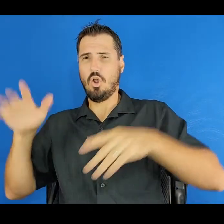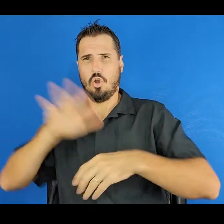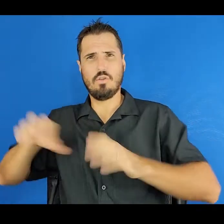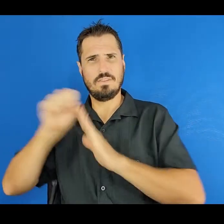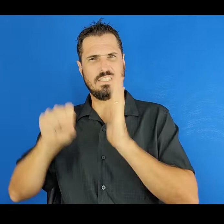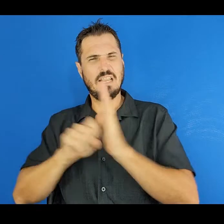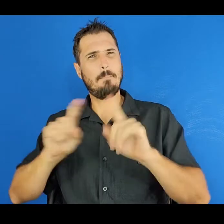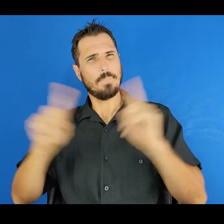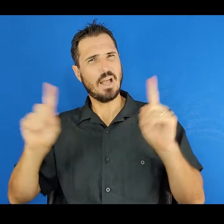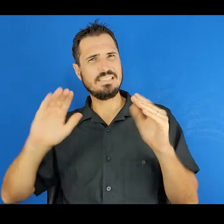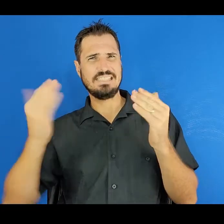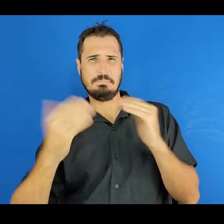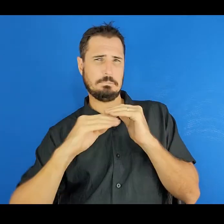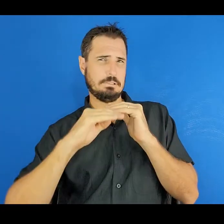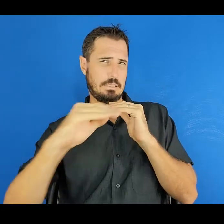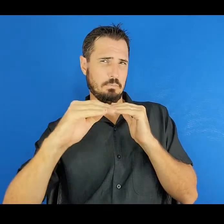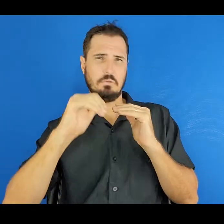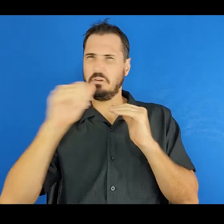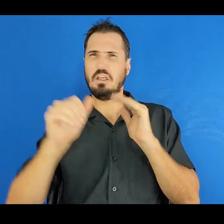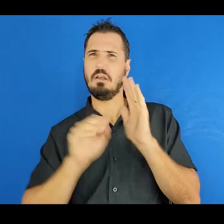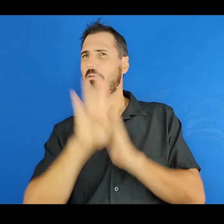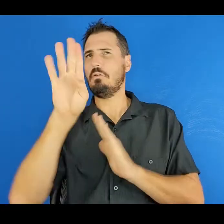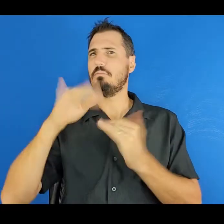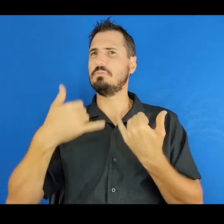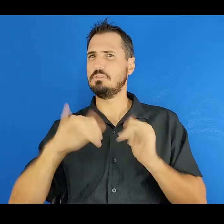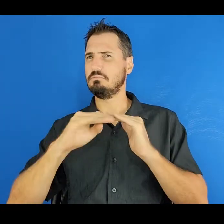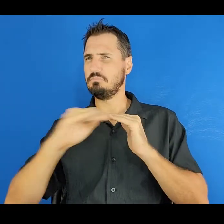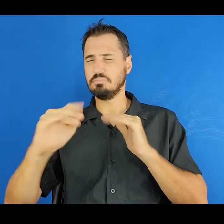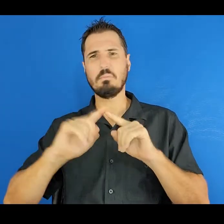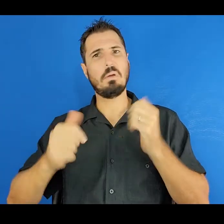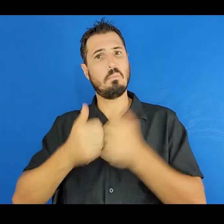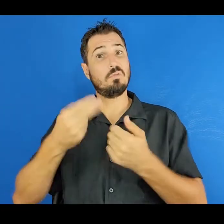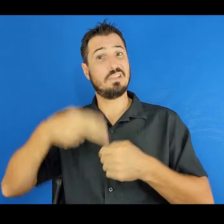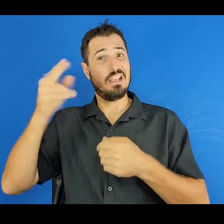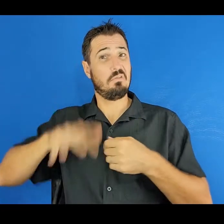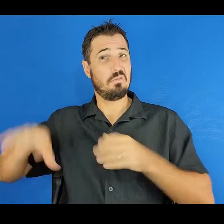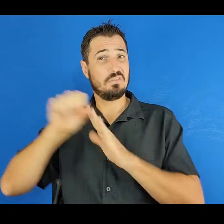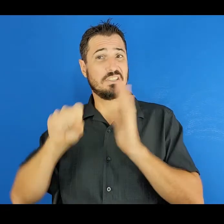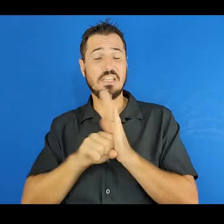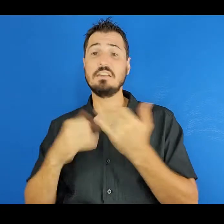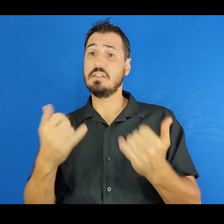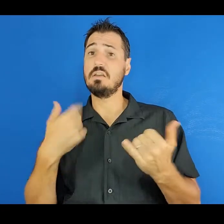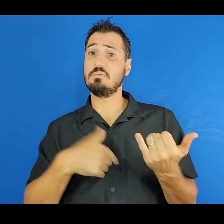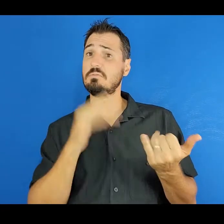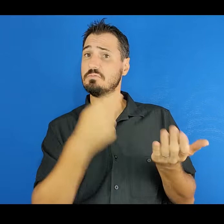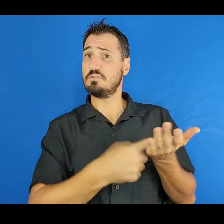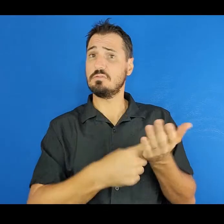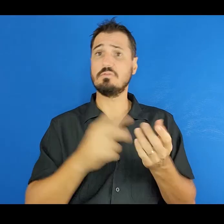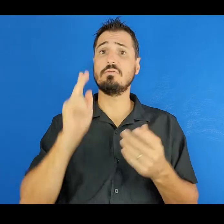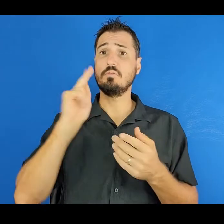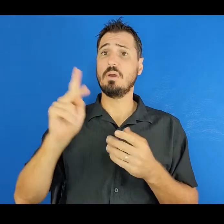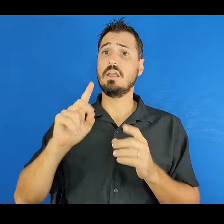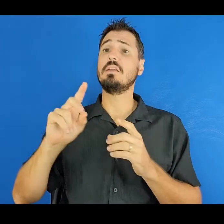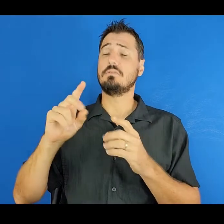stable at this time For the latest on our daily case count and clusters, we turn to Kaua‘i Deputy District Health Officer Lauren Guest.